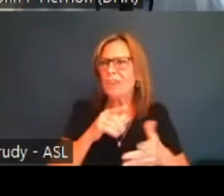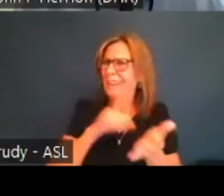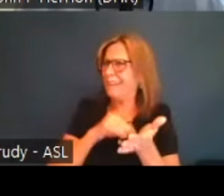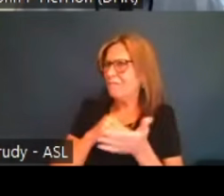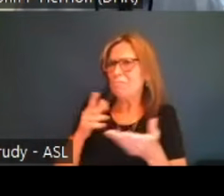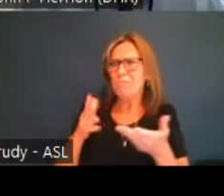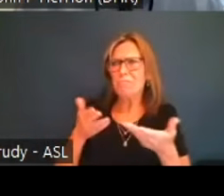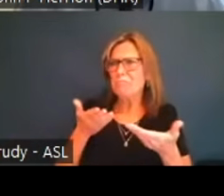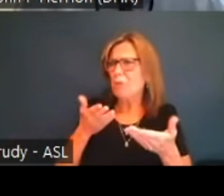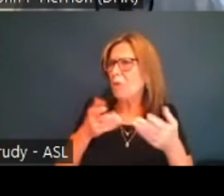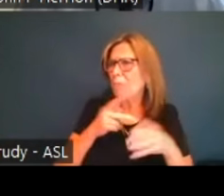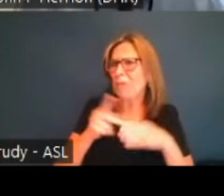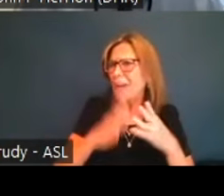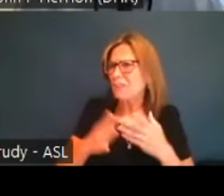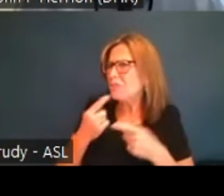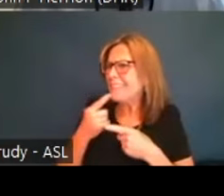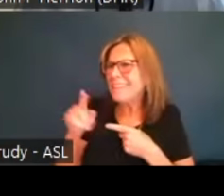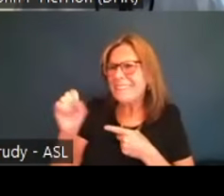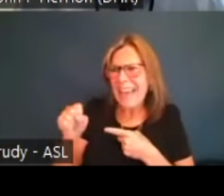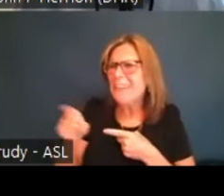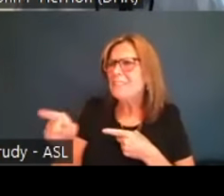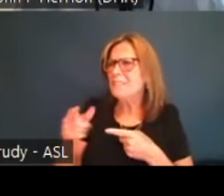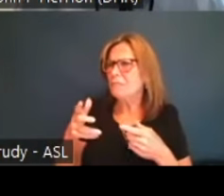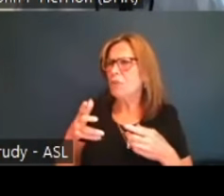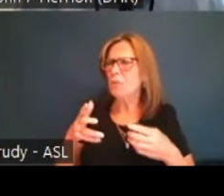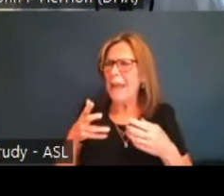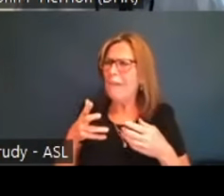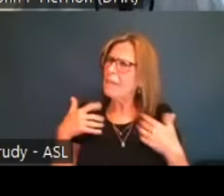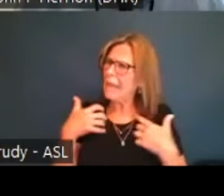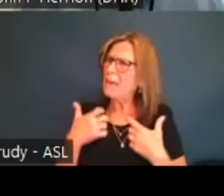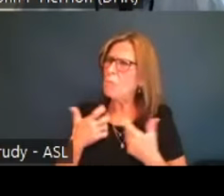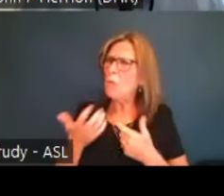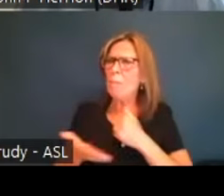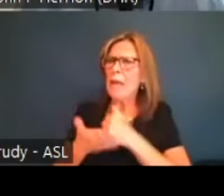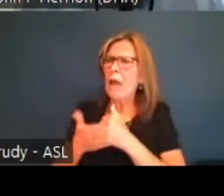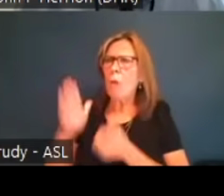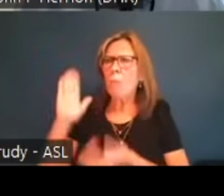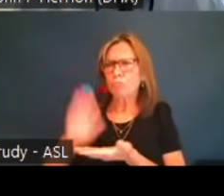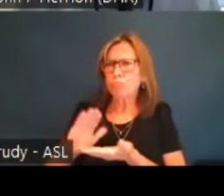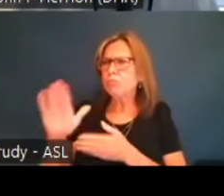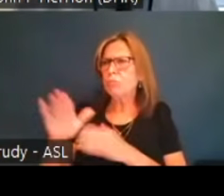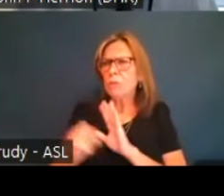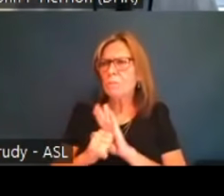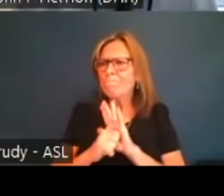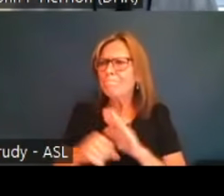the quality of your life and diminish the effects of depression on you, in housing emotional support animals are